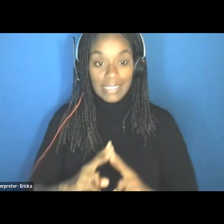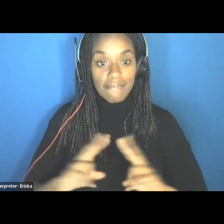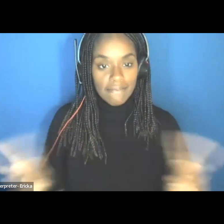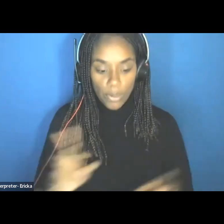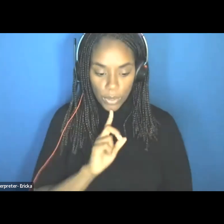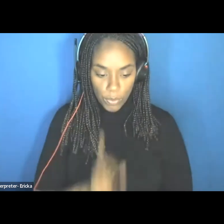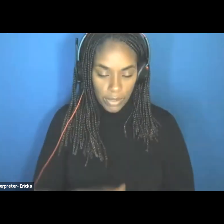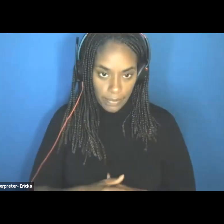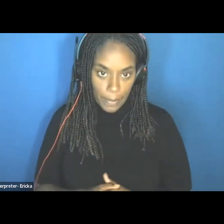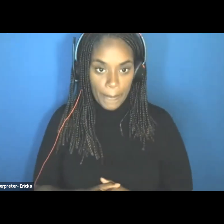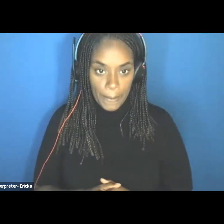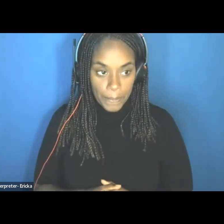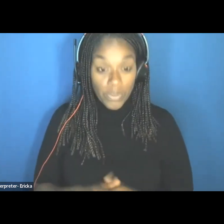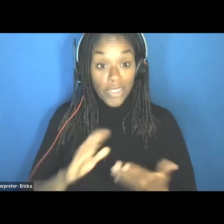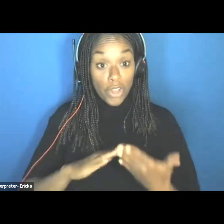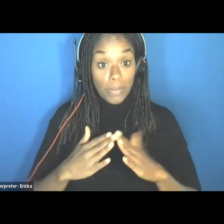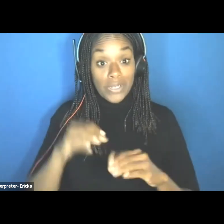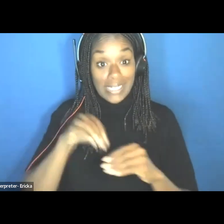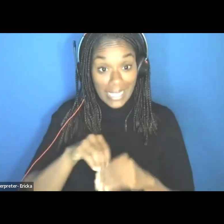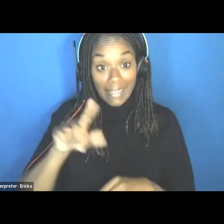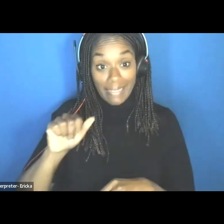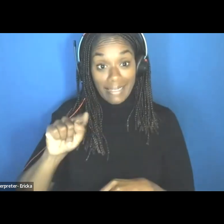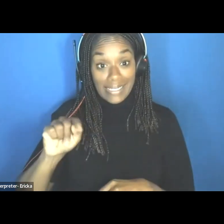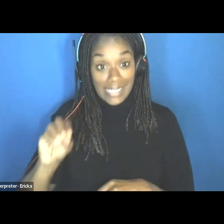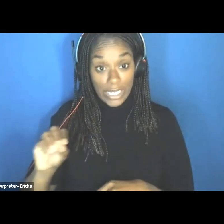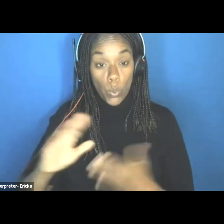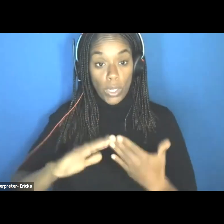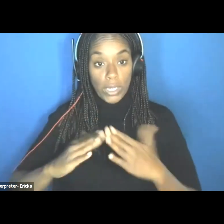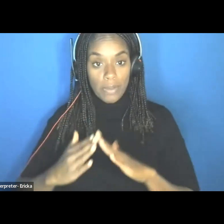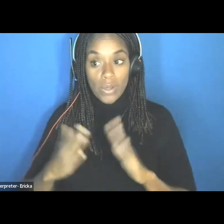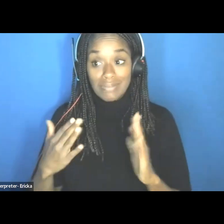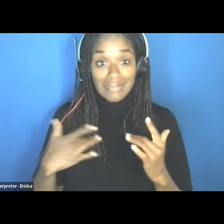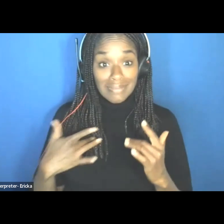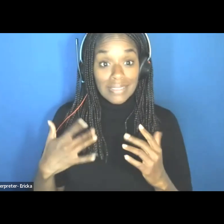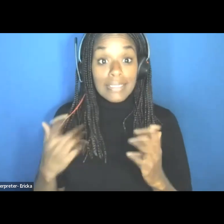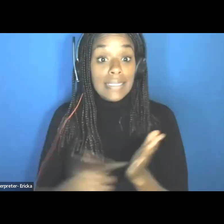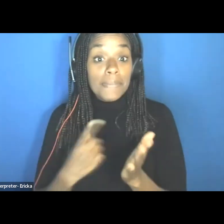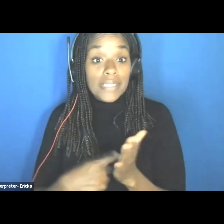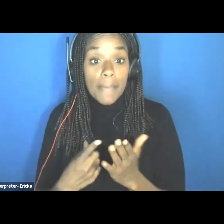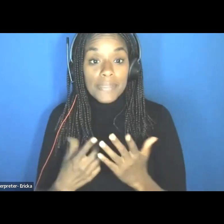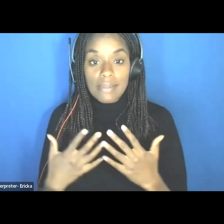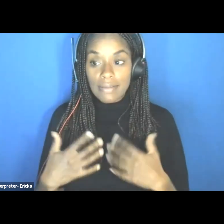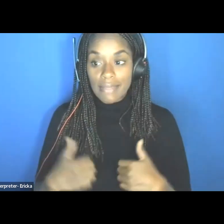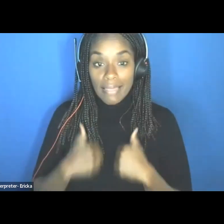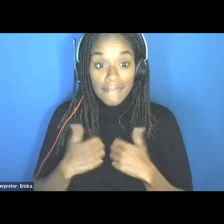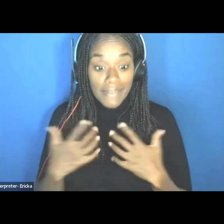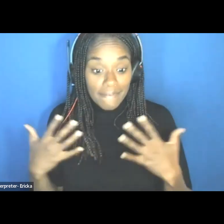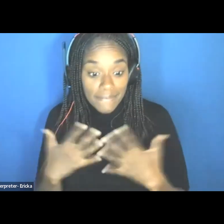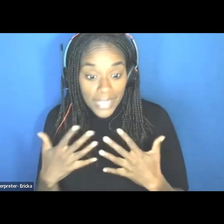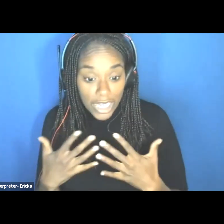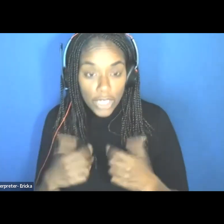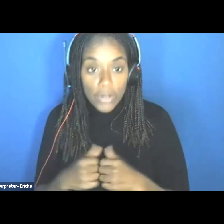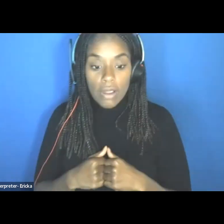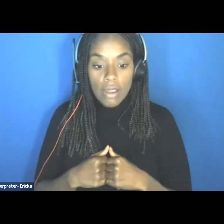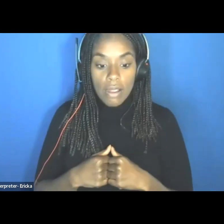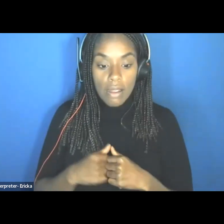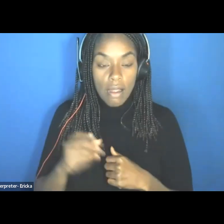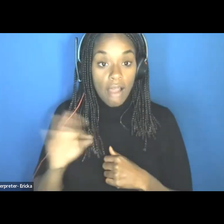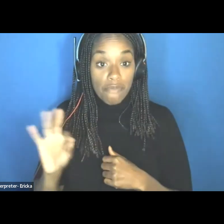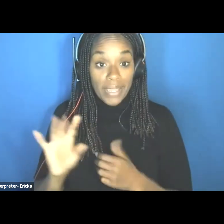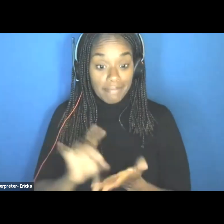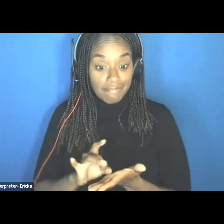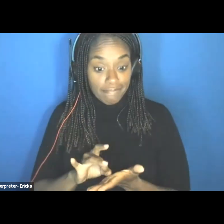Oppression still exists.